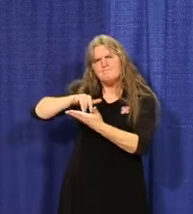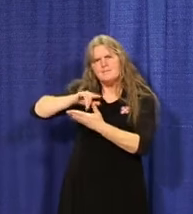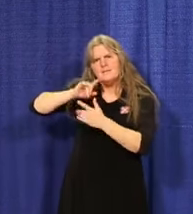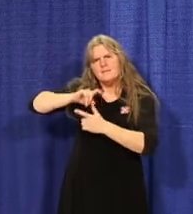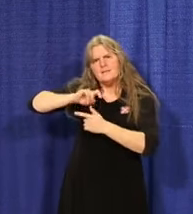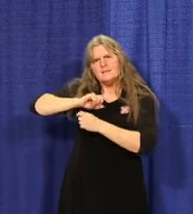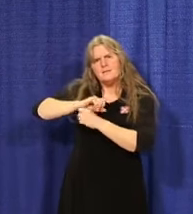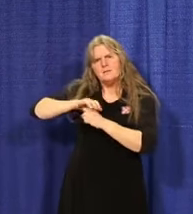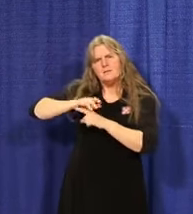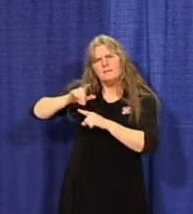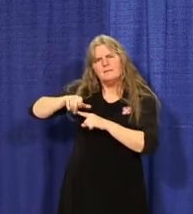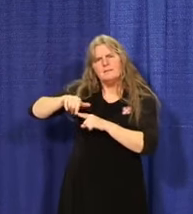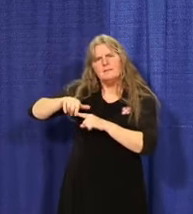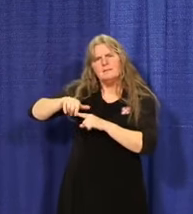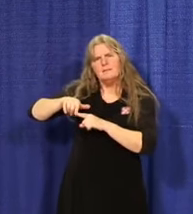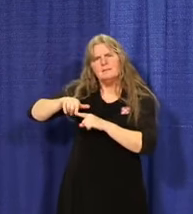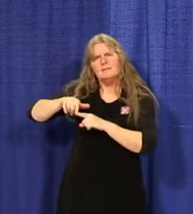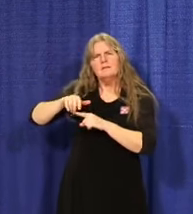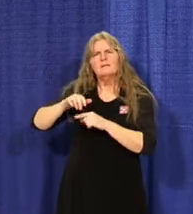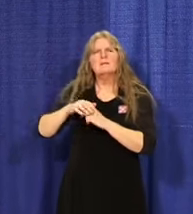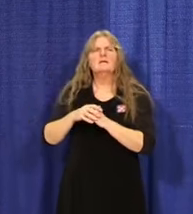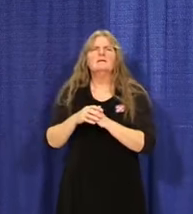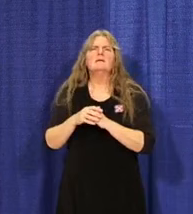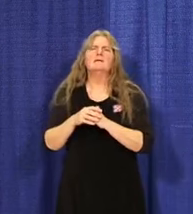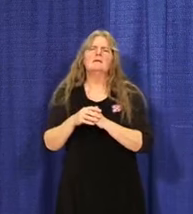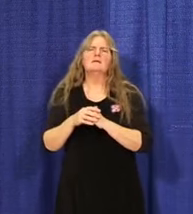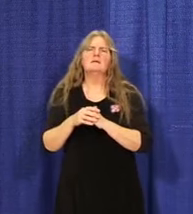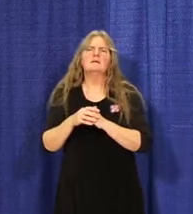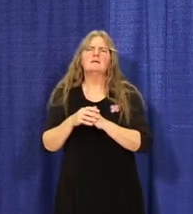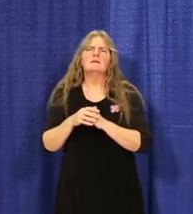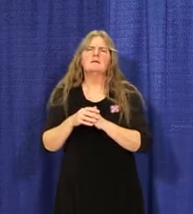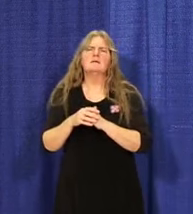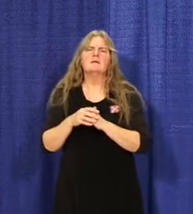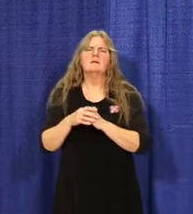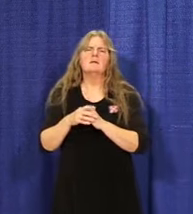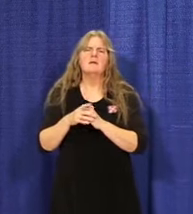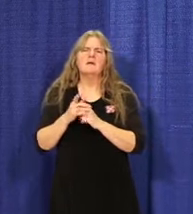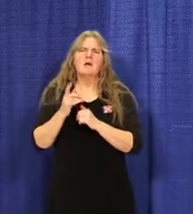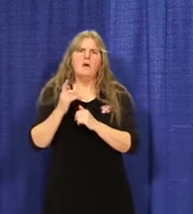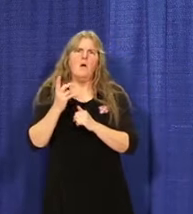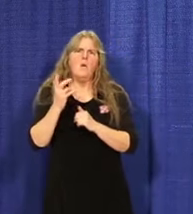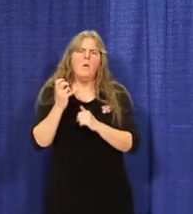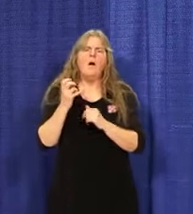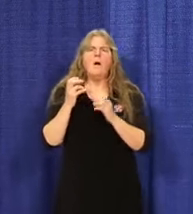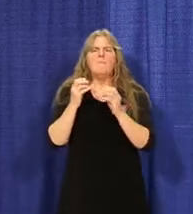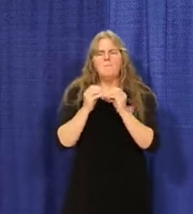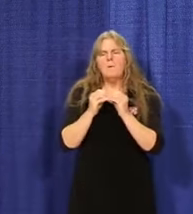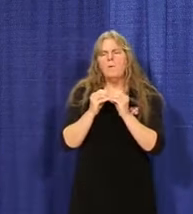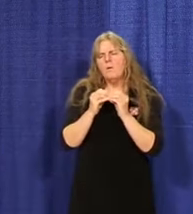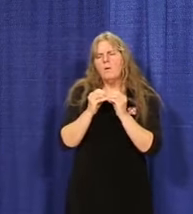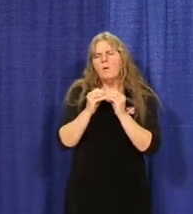We would love to be able to move further into this phase, our last phase before a vaccine.